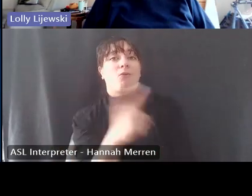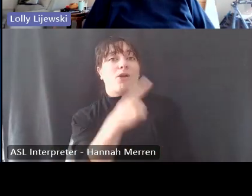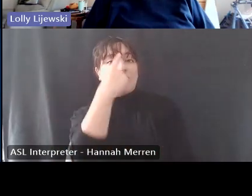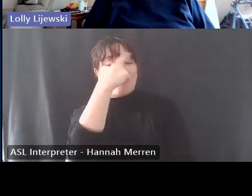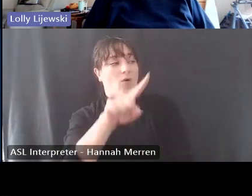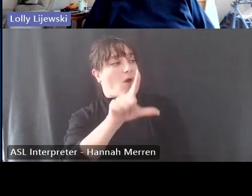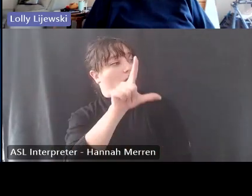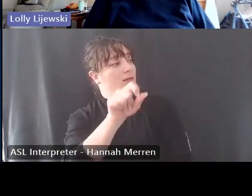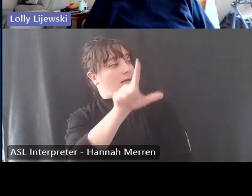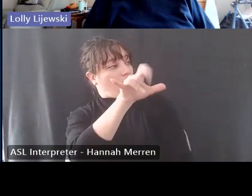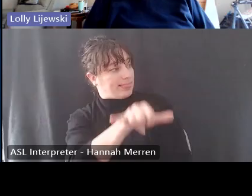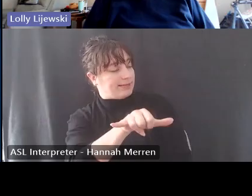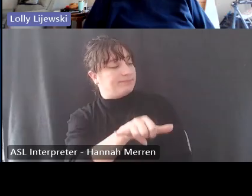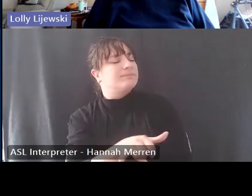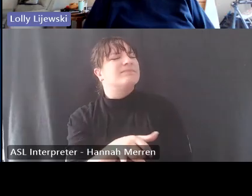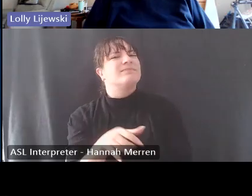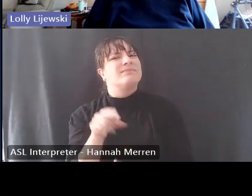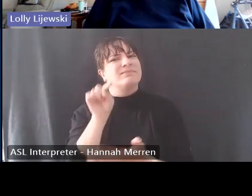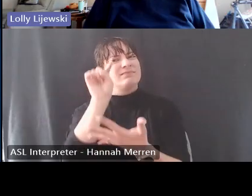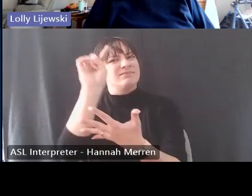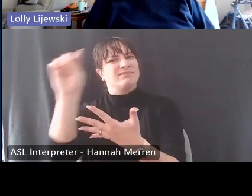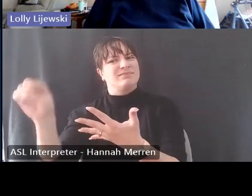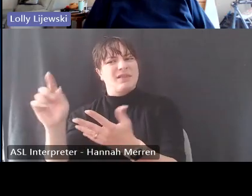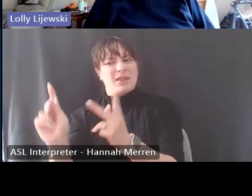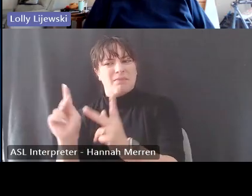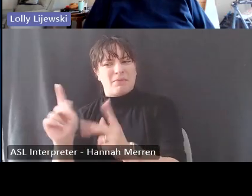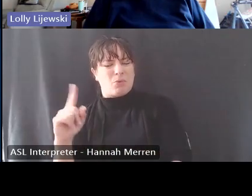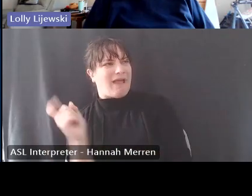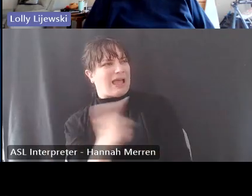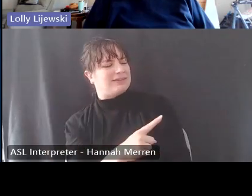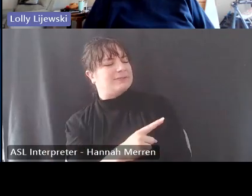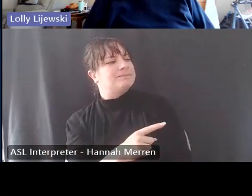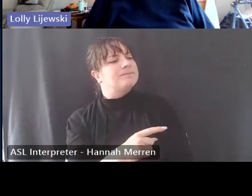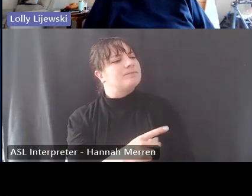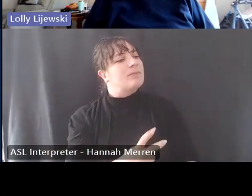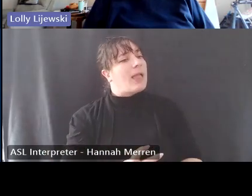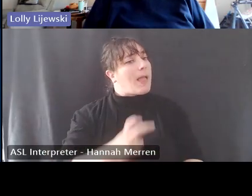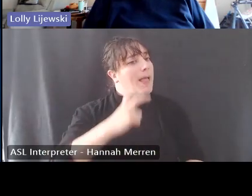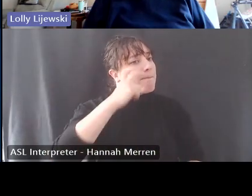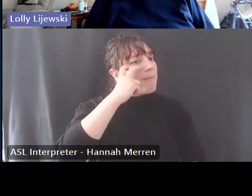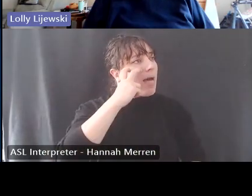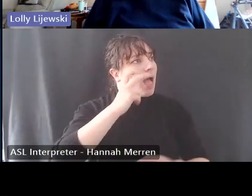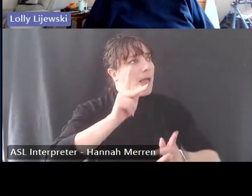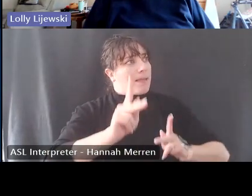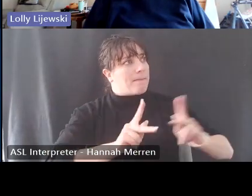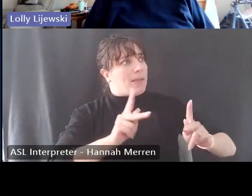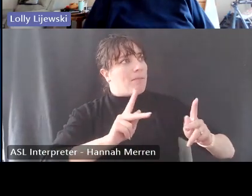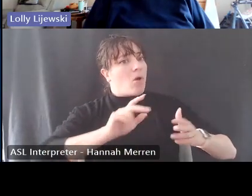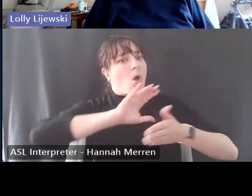People were asking, do blind people all have the audio go that fast?